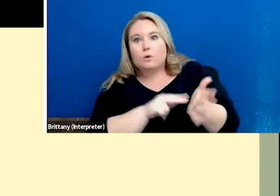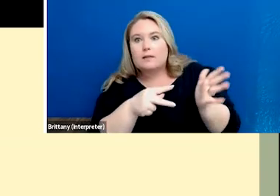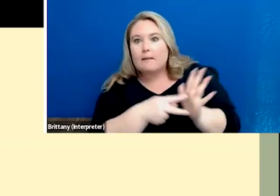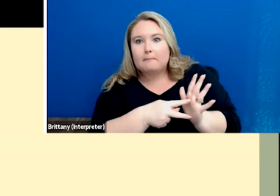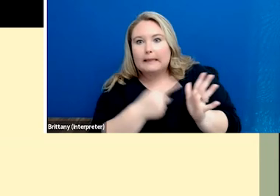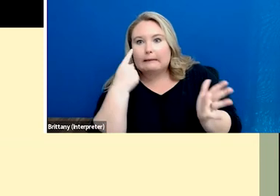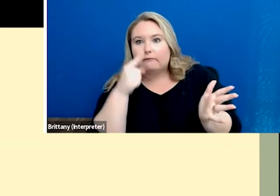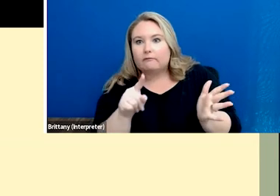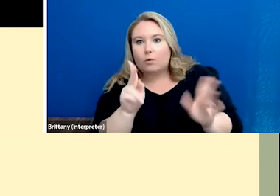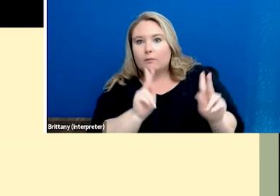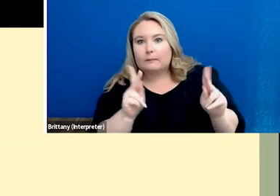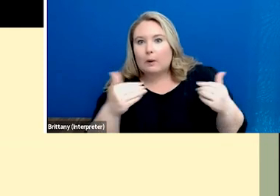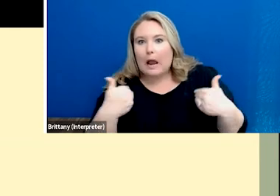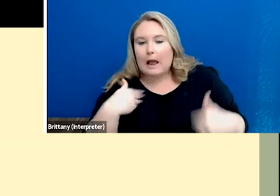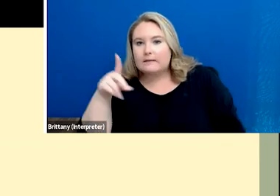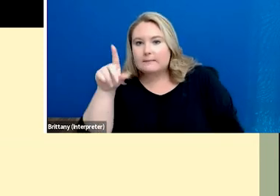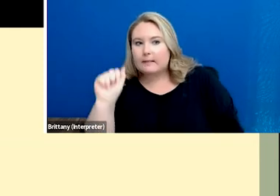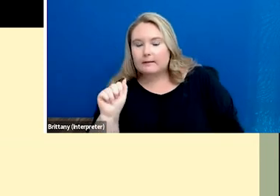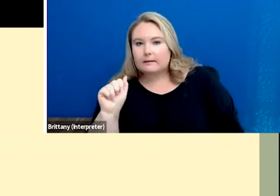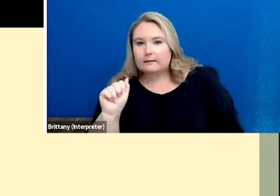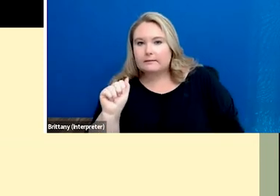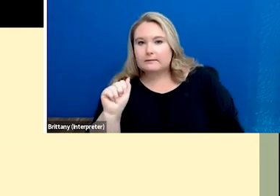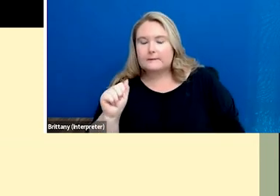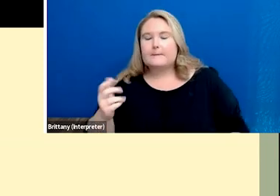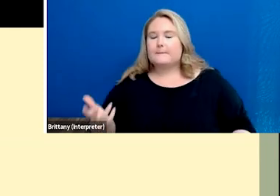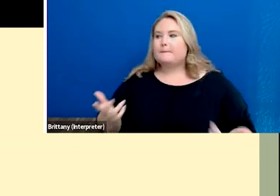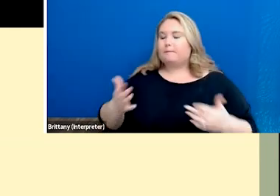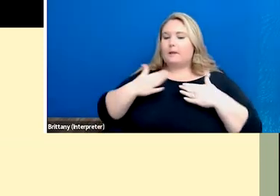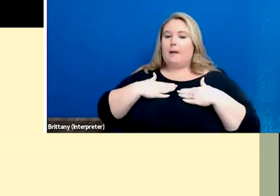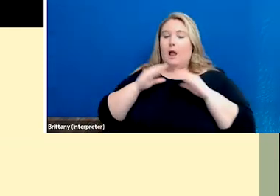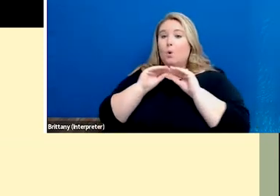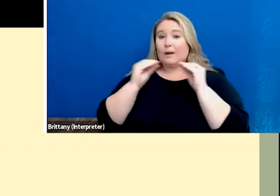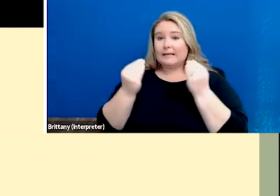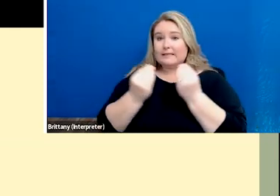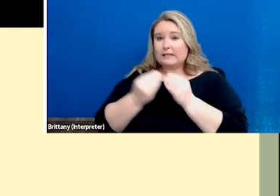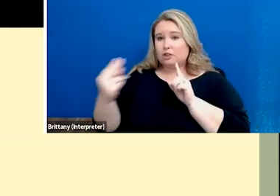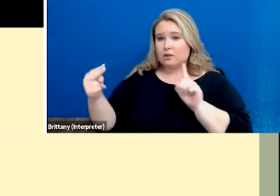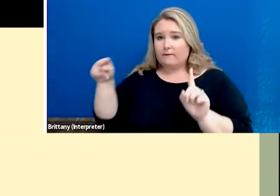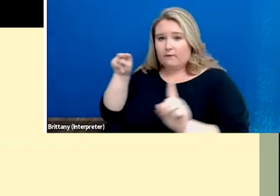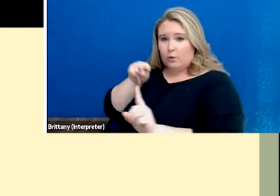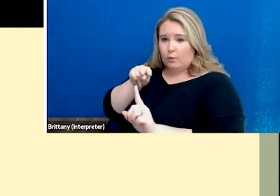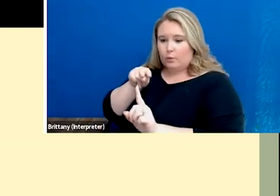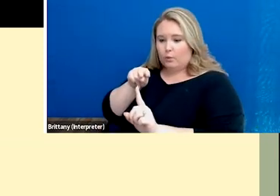Just like Fred was saying. And from my organization's point of view, one of the things that we are always trying